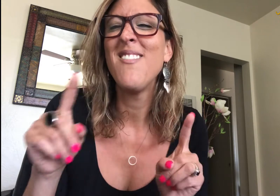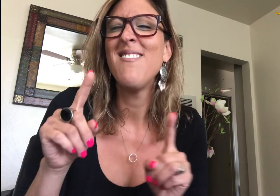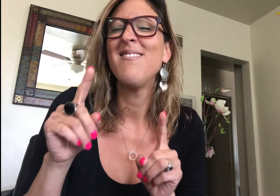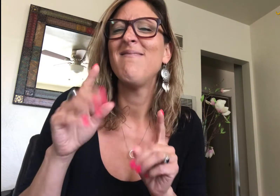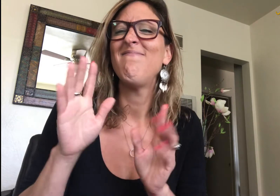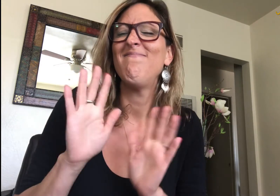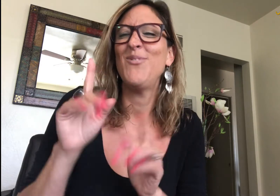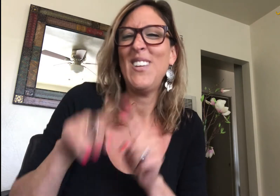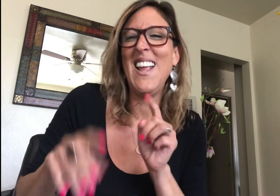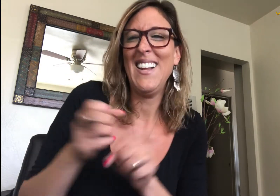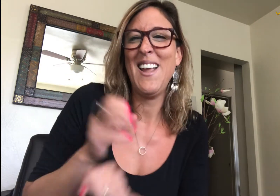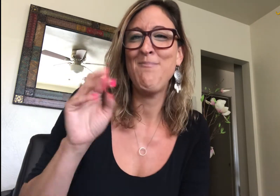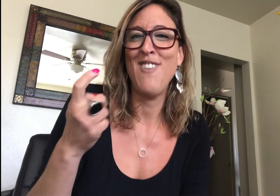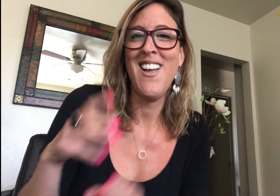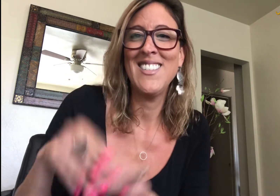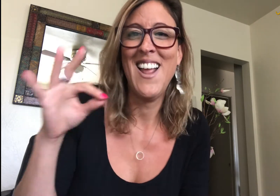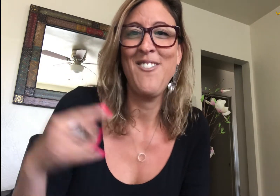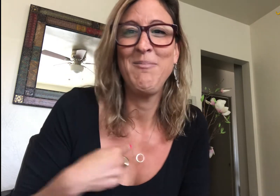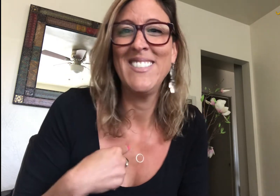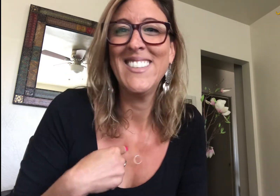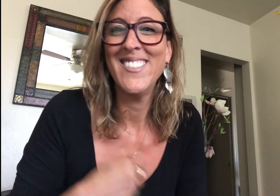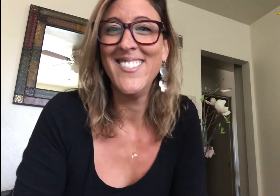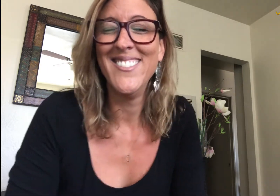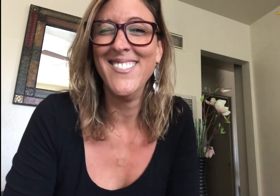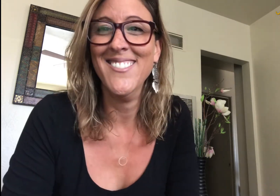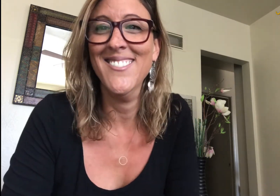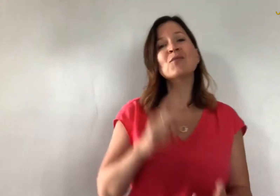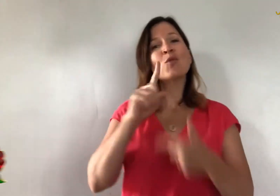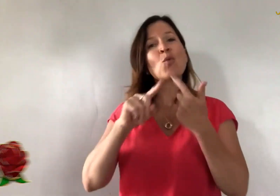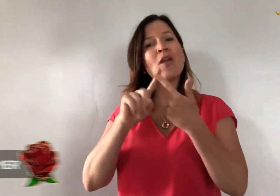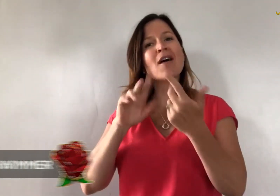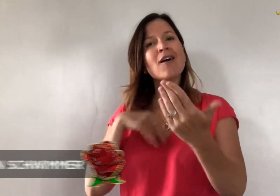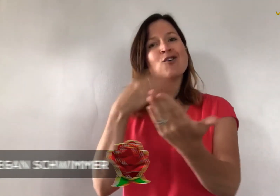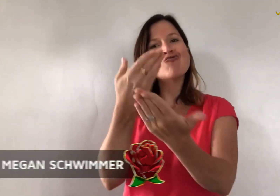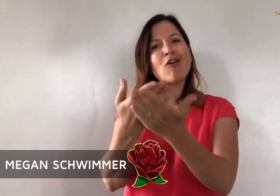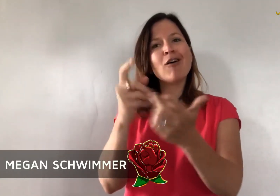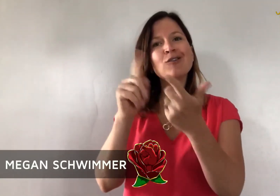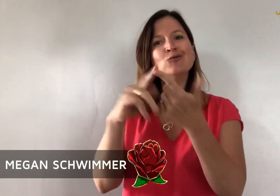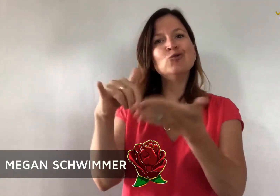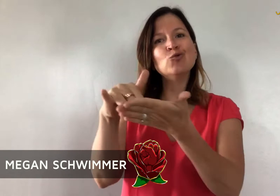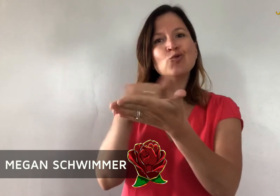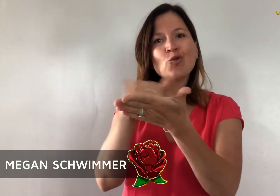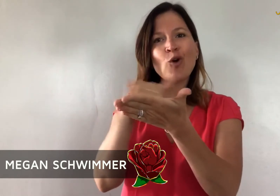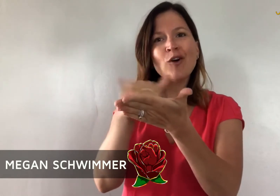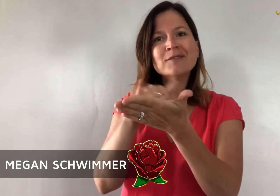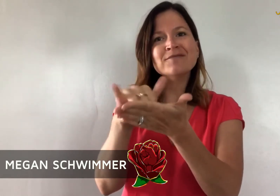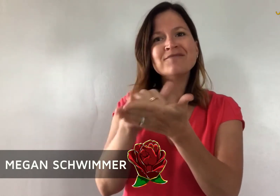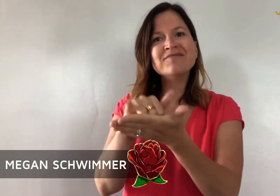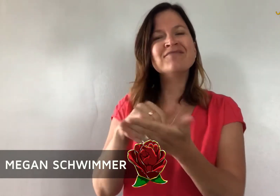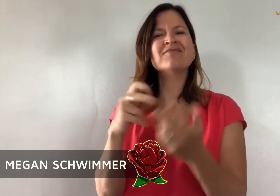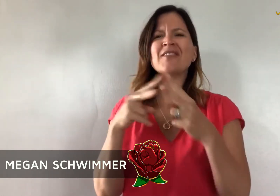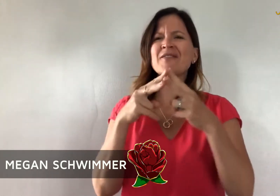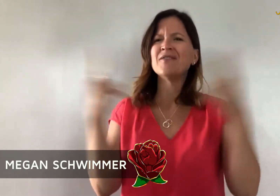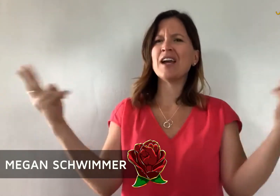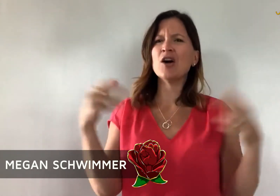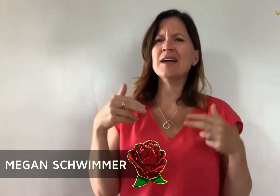you cannot get the Bronx out of me. When I arrived in New York,